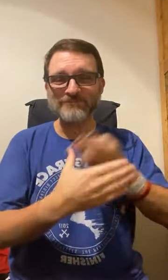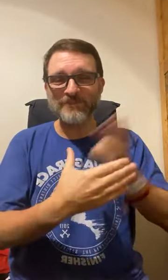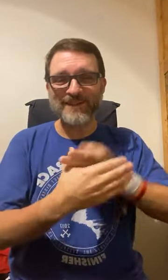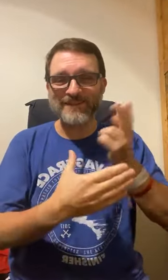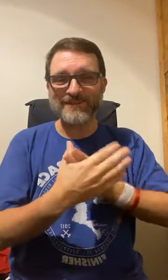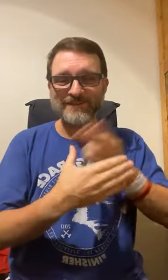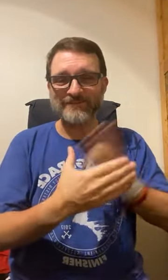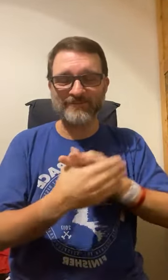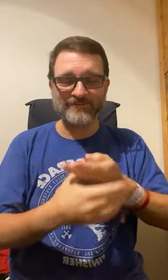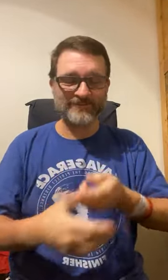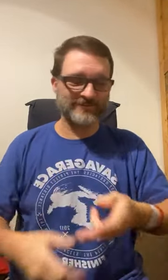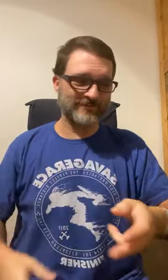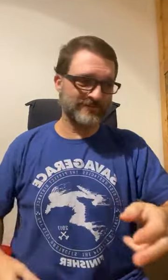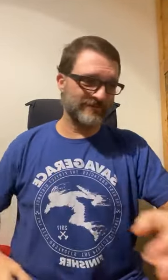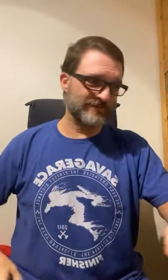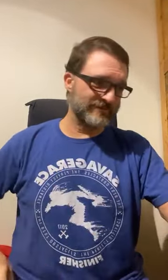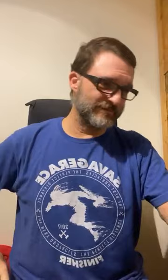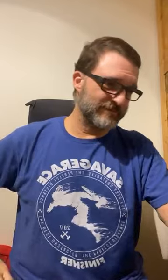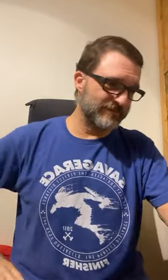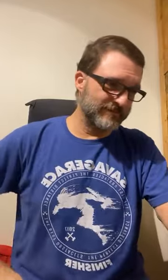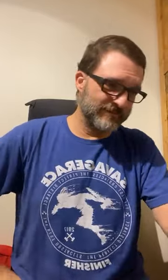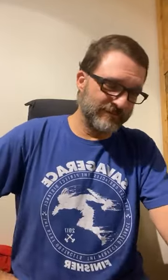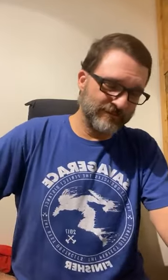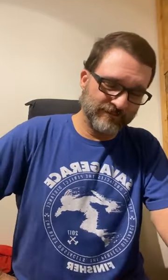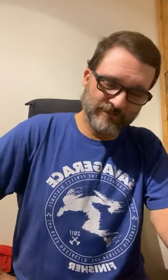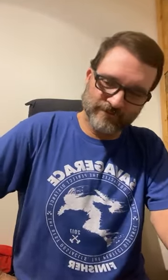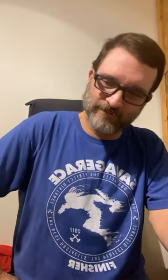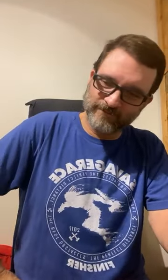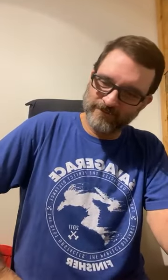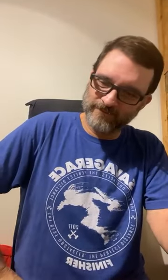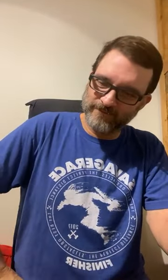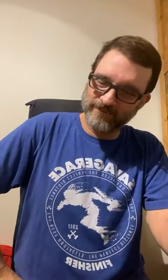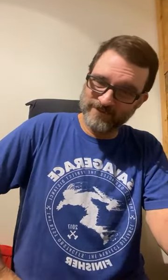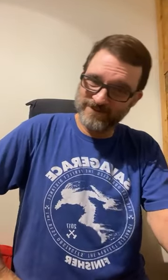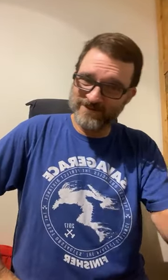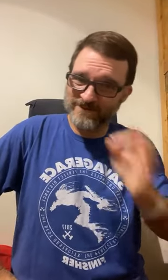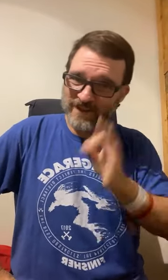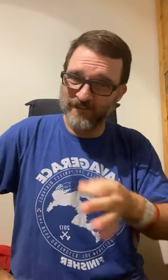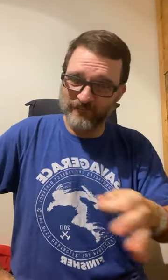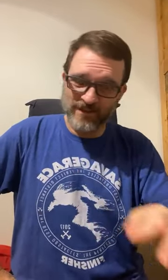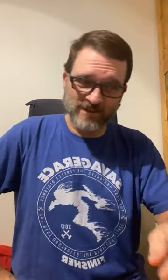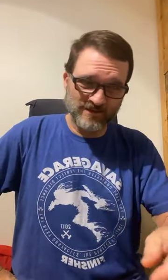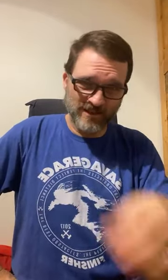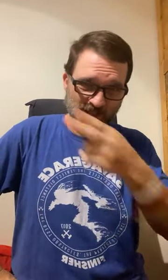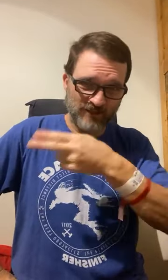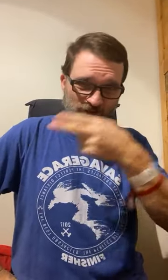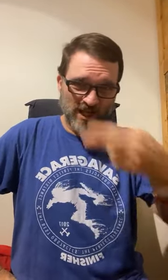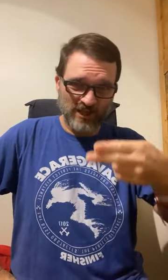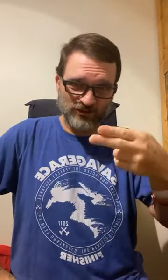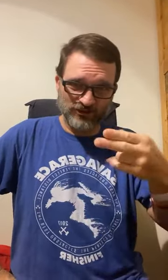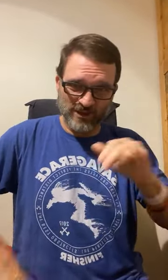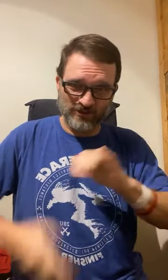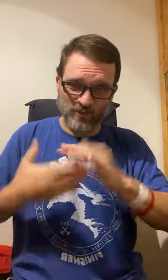its like Hospital Harassment DEFINITELY!!!!!